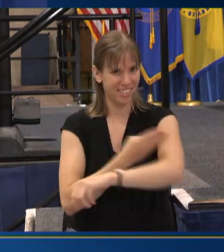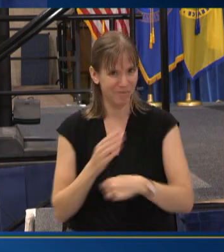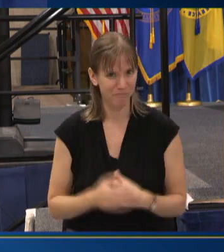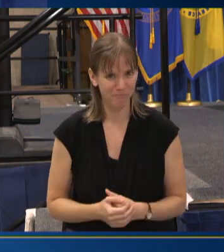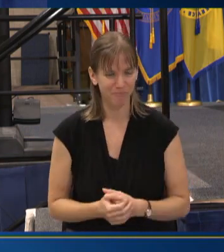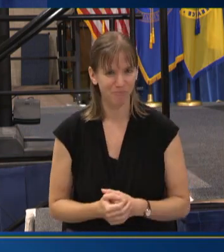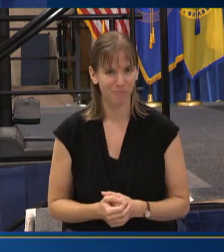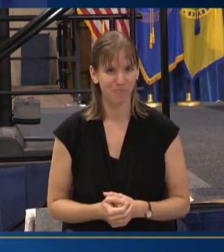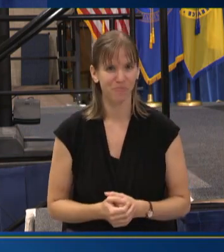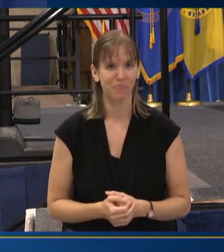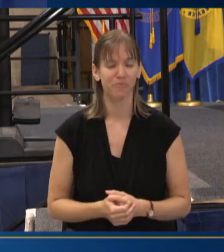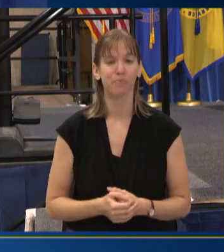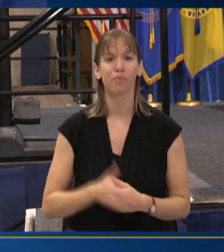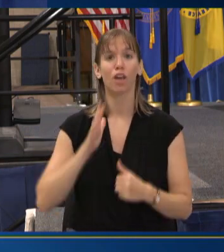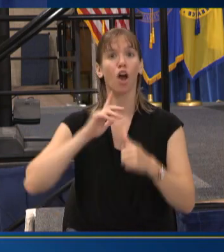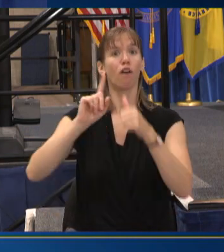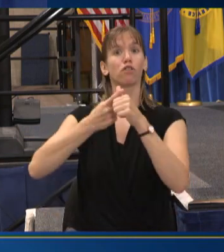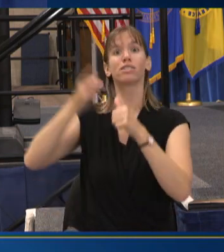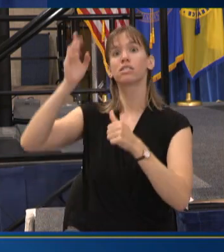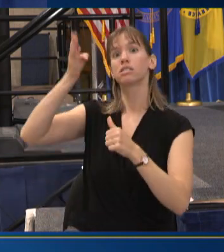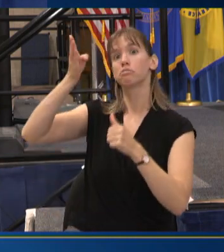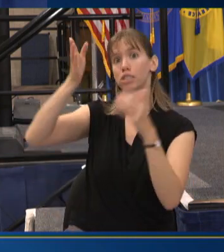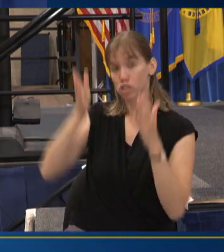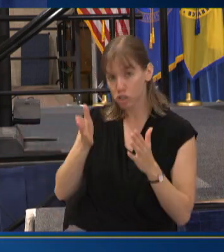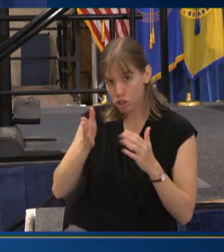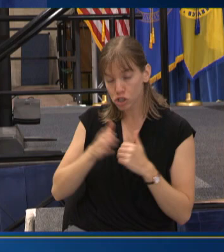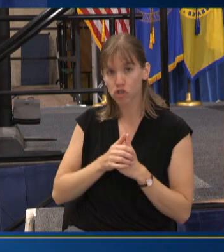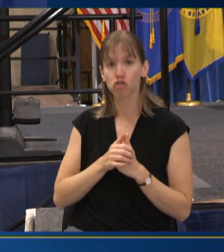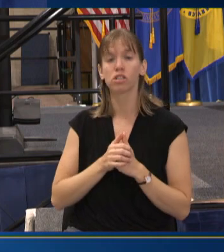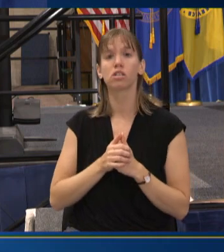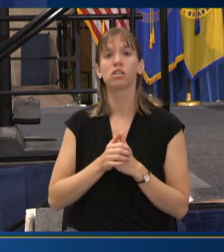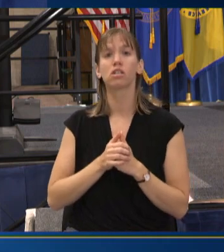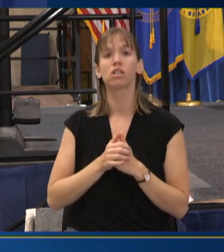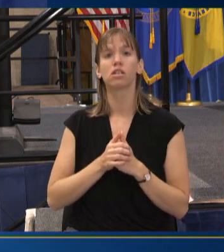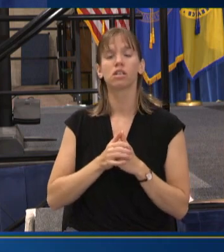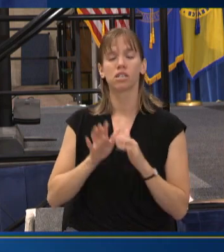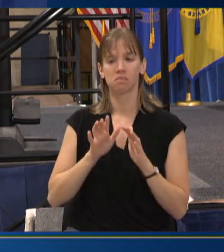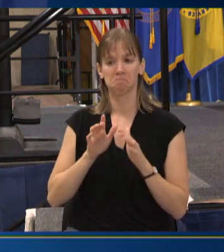Our first speaker, and let me come back around our first speaker will, of course